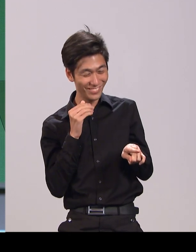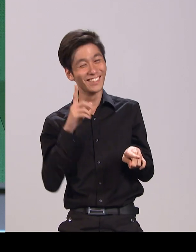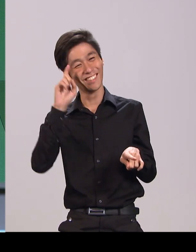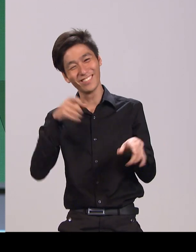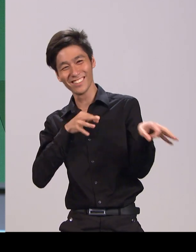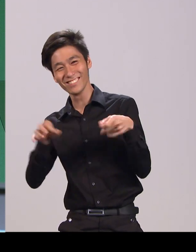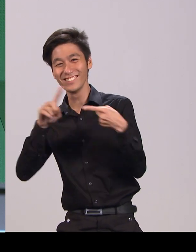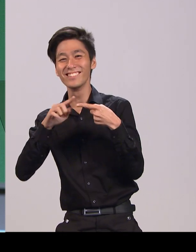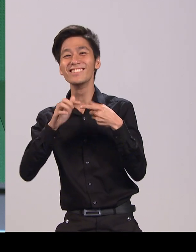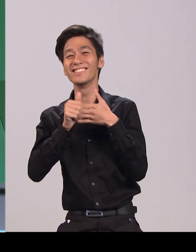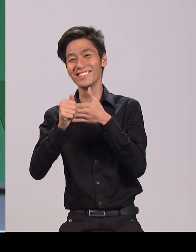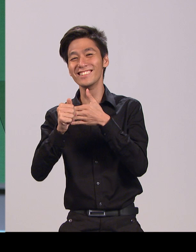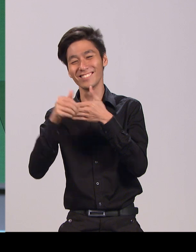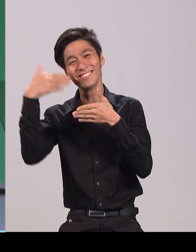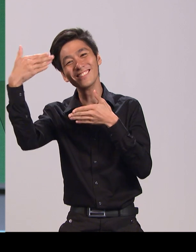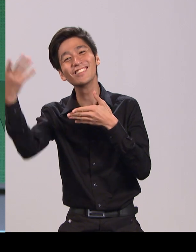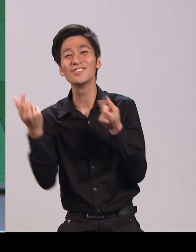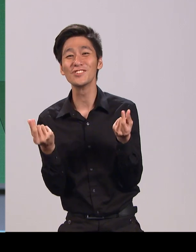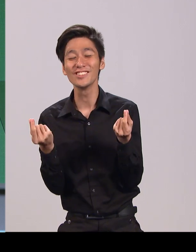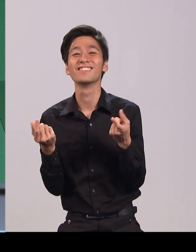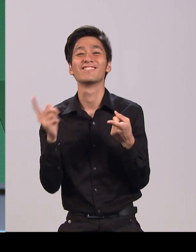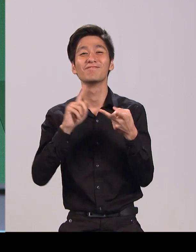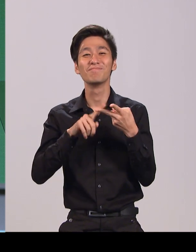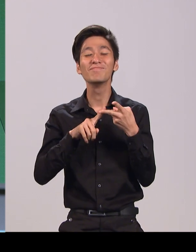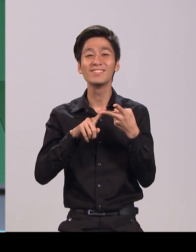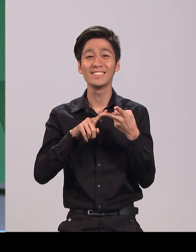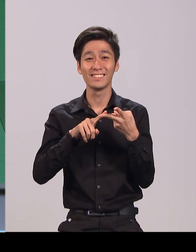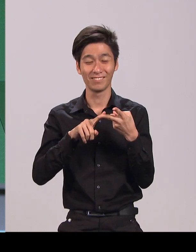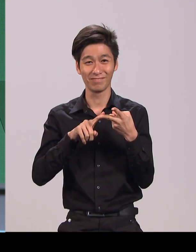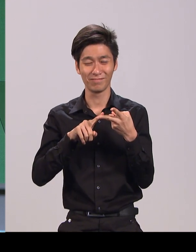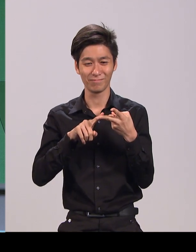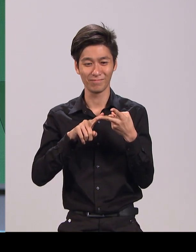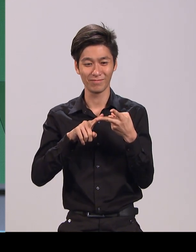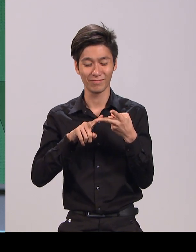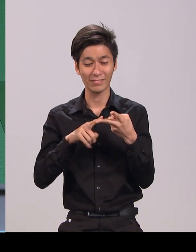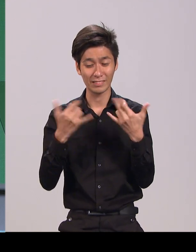Two, where do we see Singapore, where are we today?